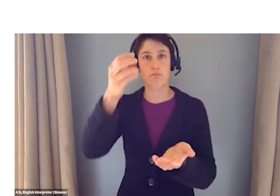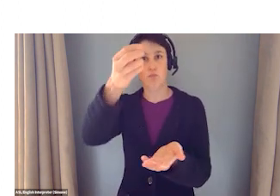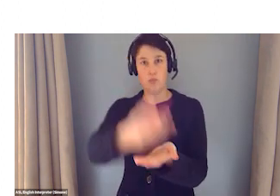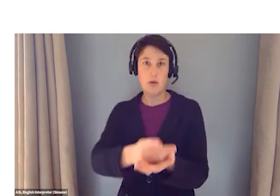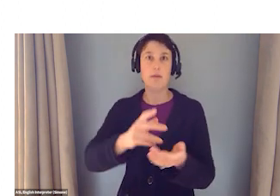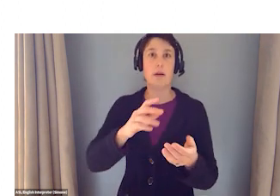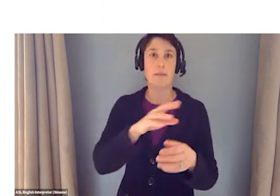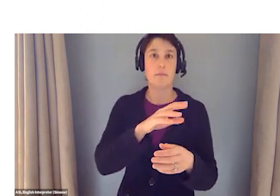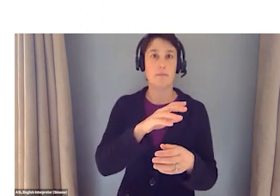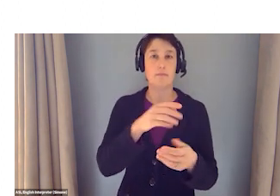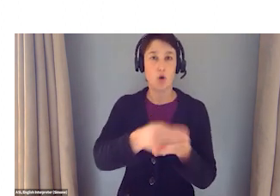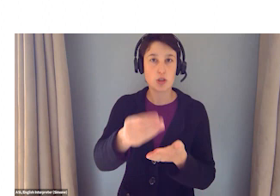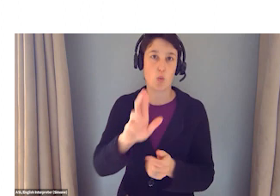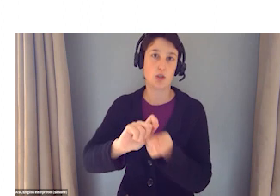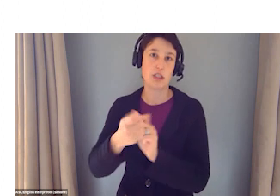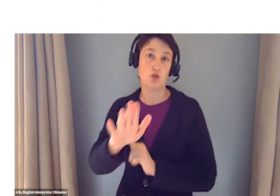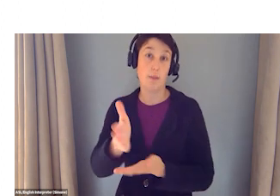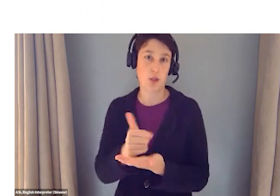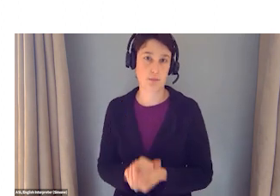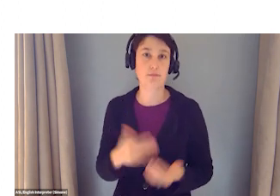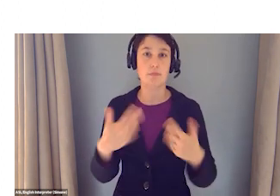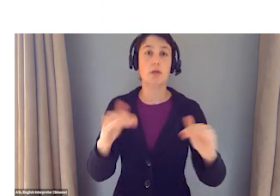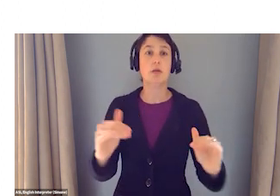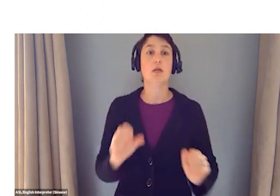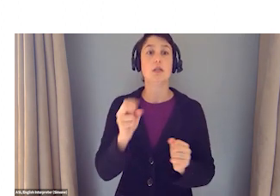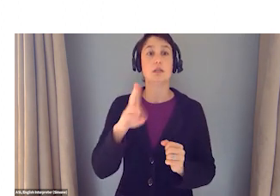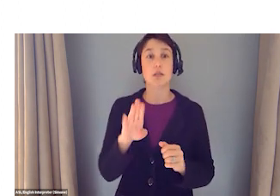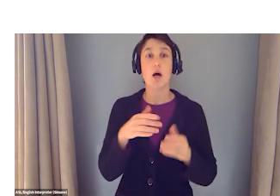awards and changes of PI; these are ones we're seeing a lot as well.